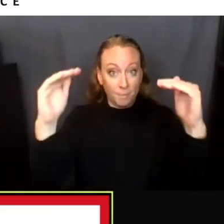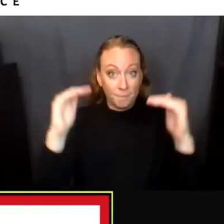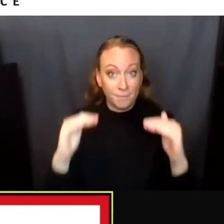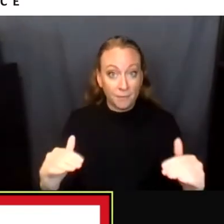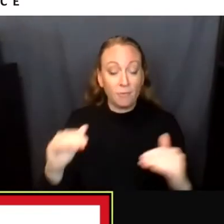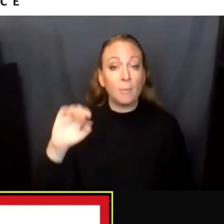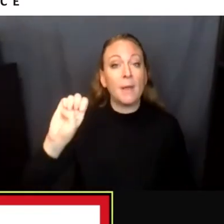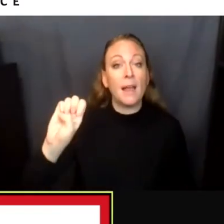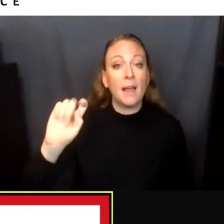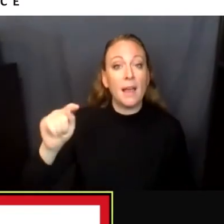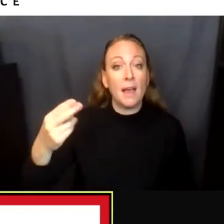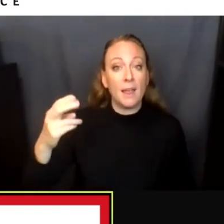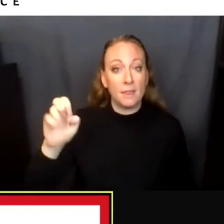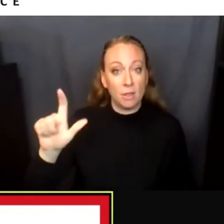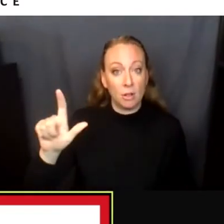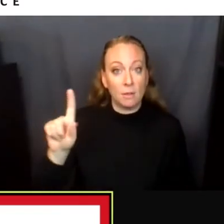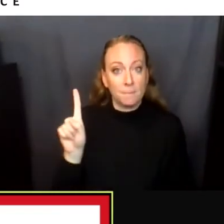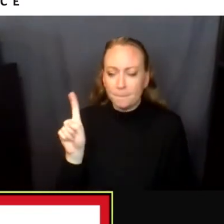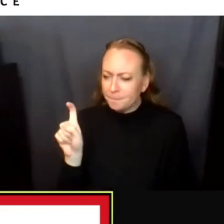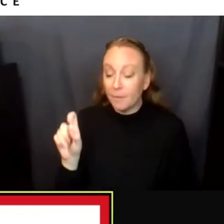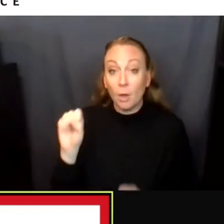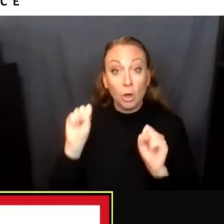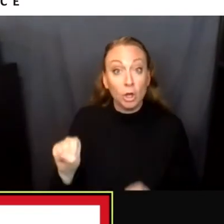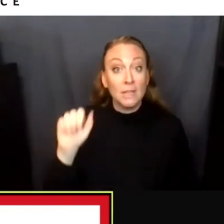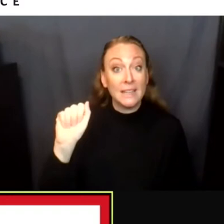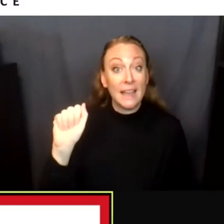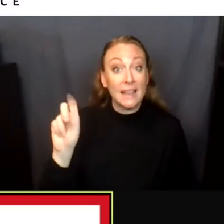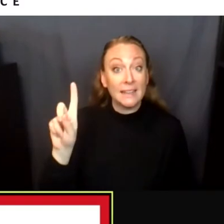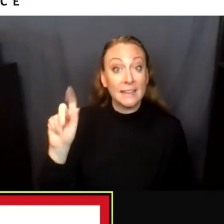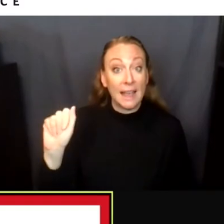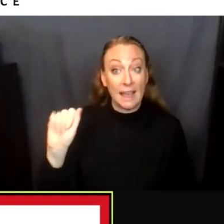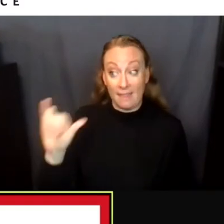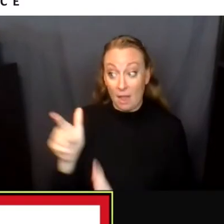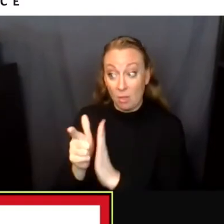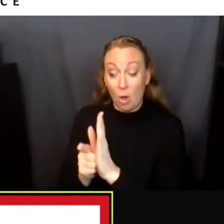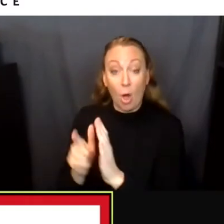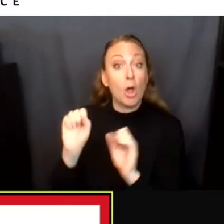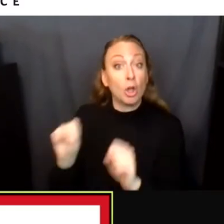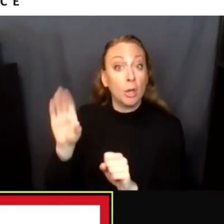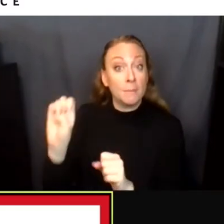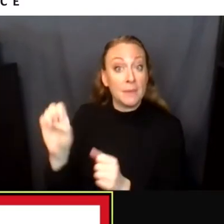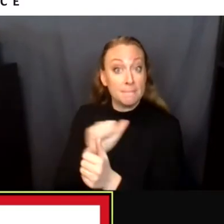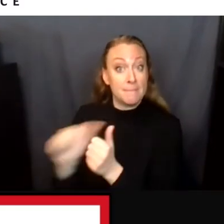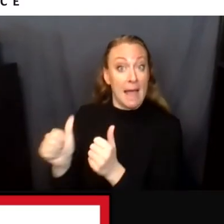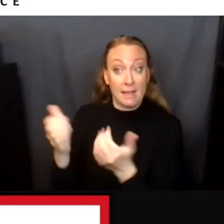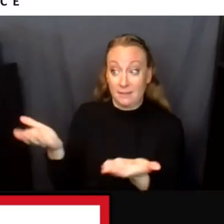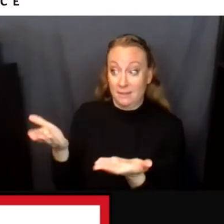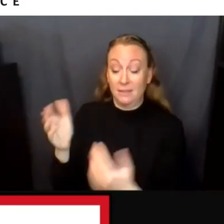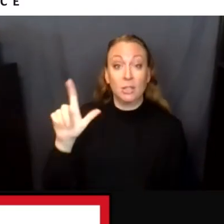Could the ADA be passed in 2021? That's a great question.